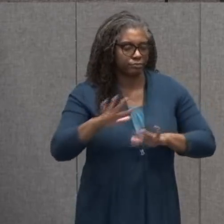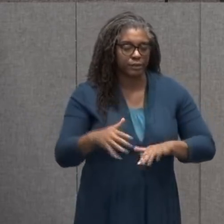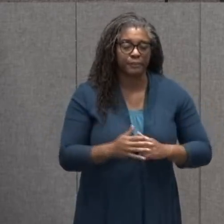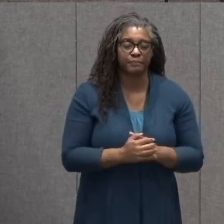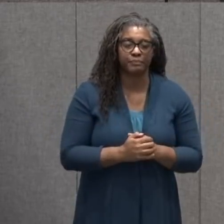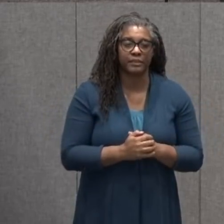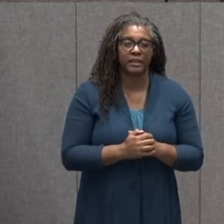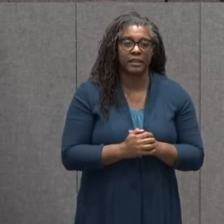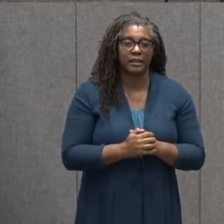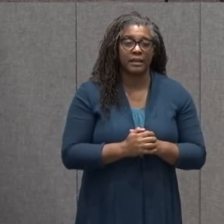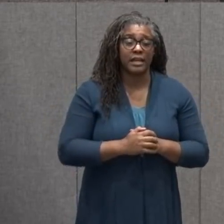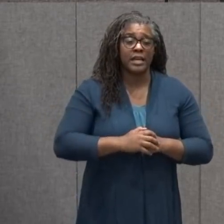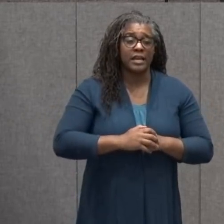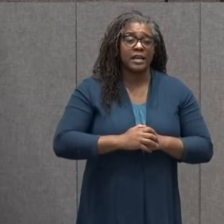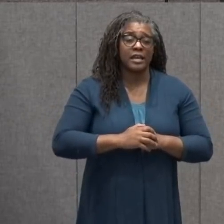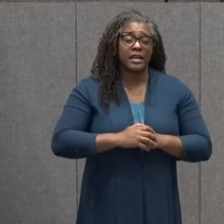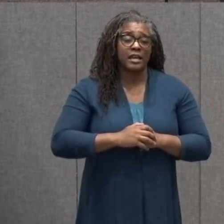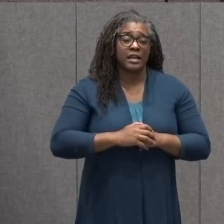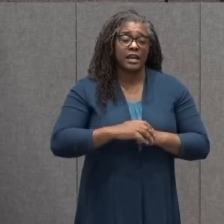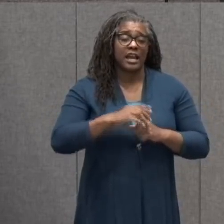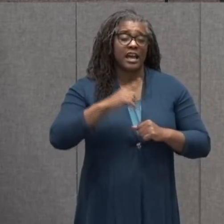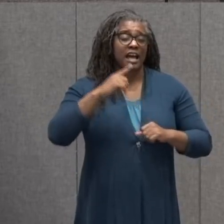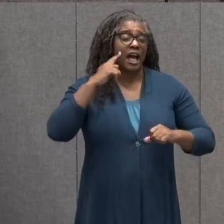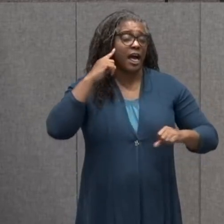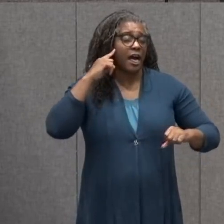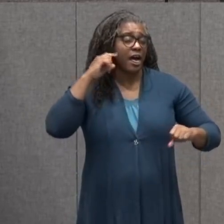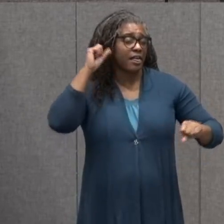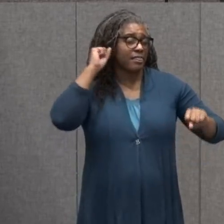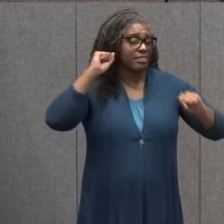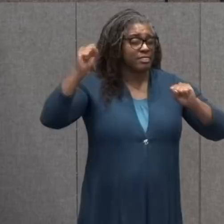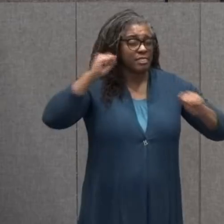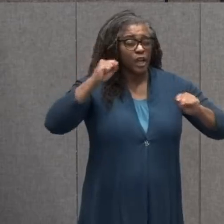thunder, lightening, and usually heavy rain.